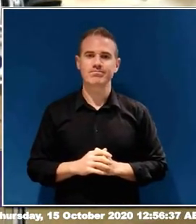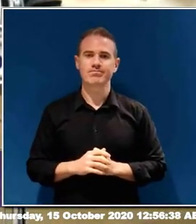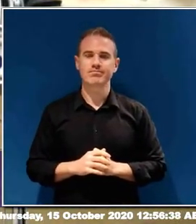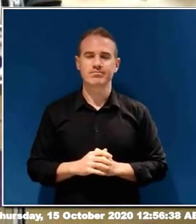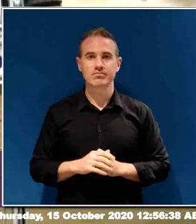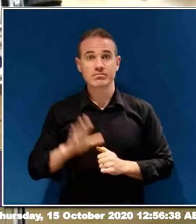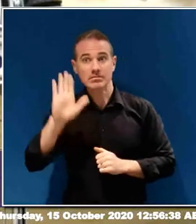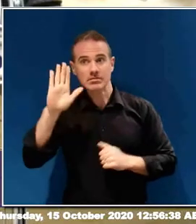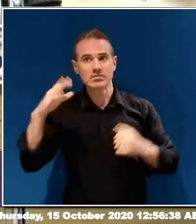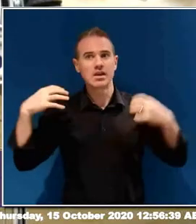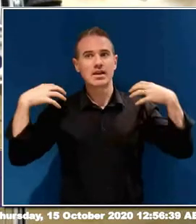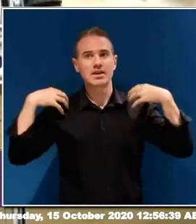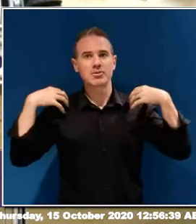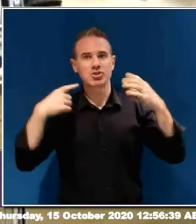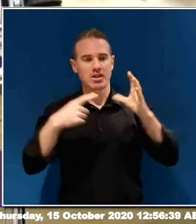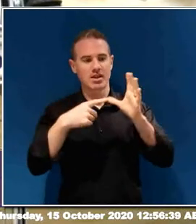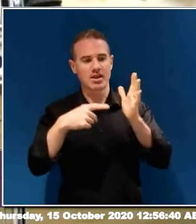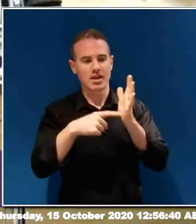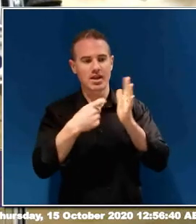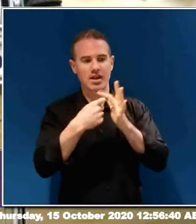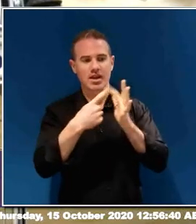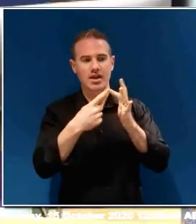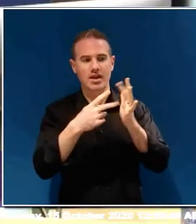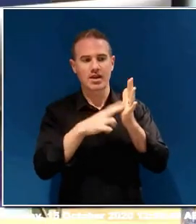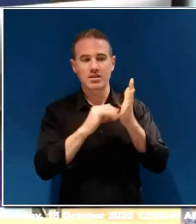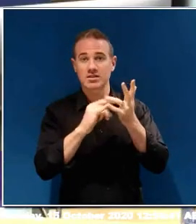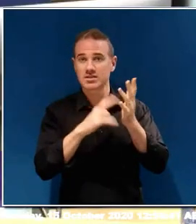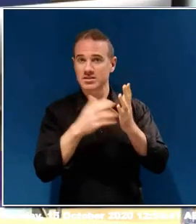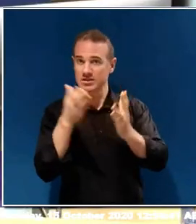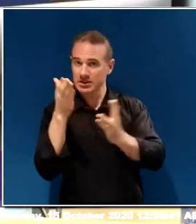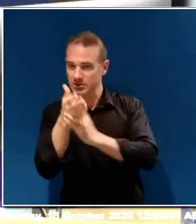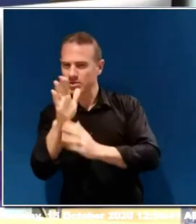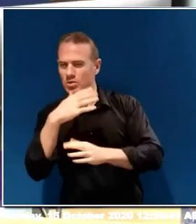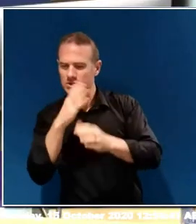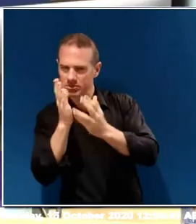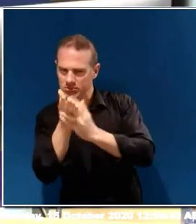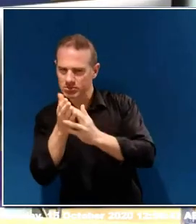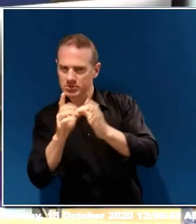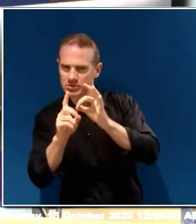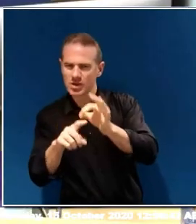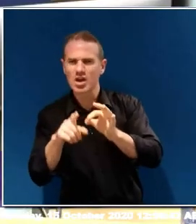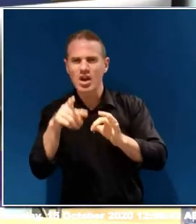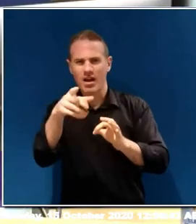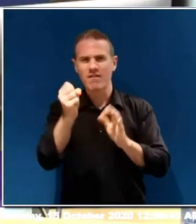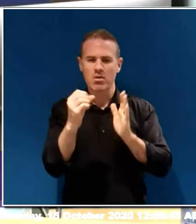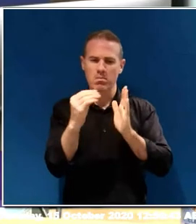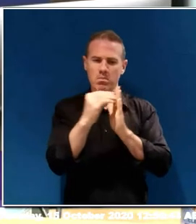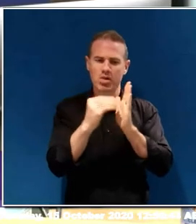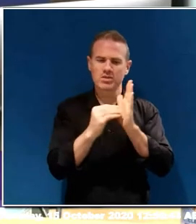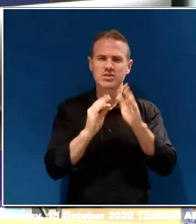In the policy about part-time enrolment you've given, there's an example of a